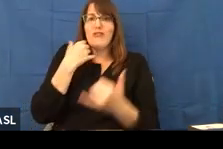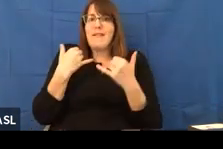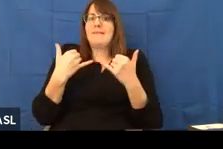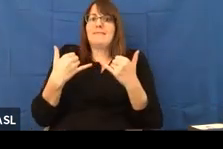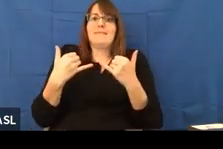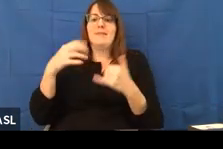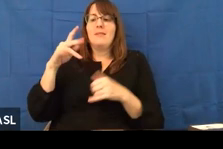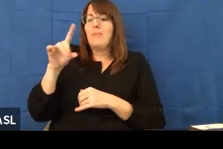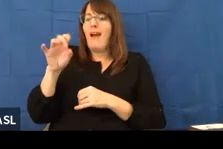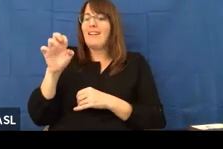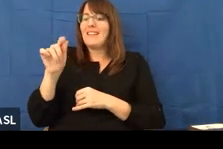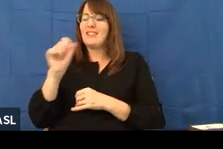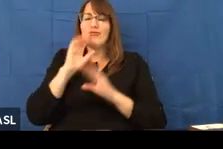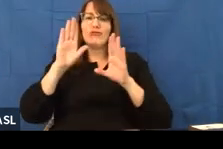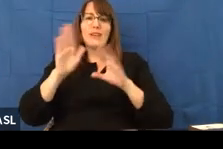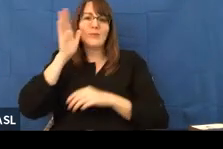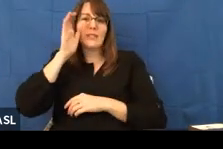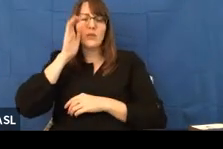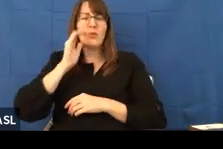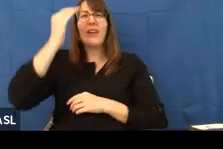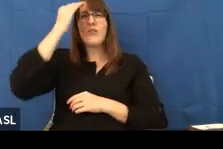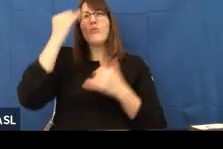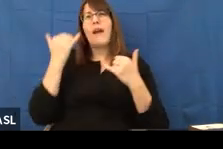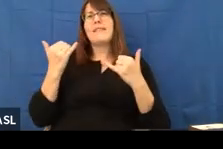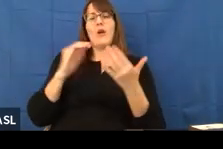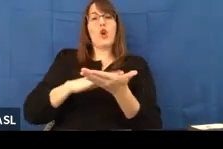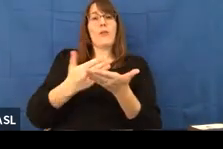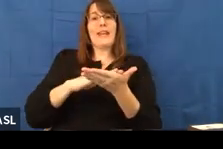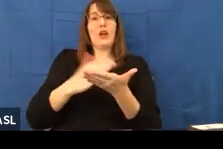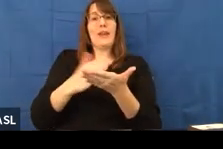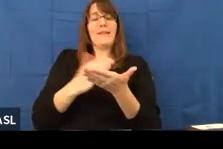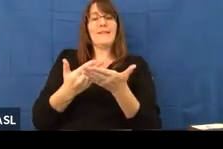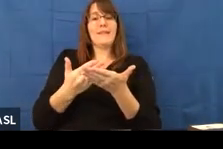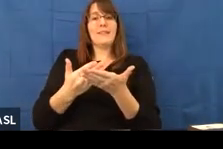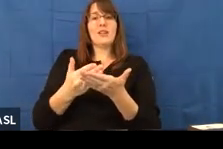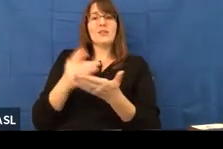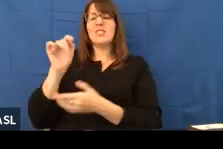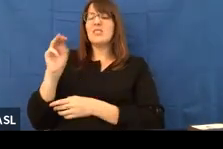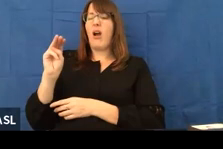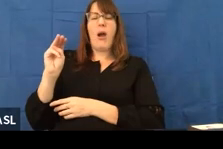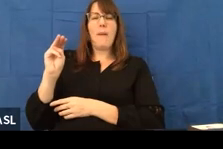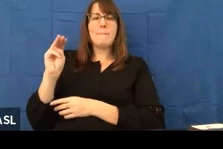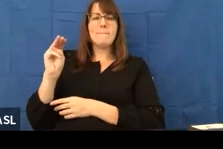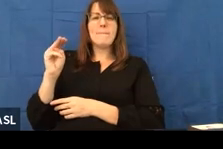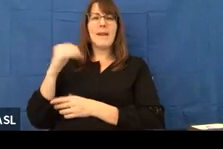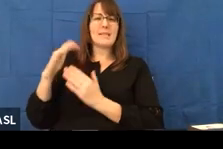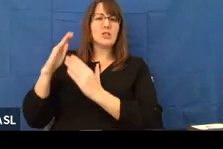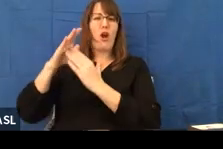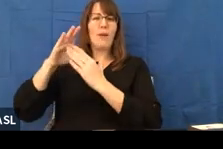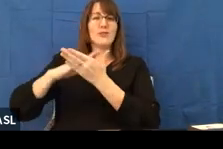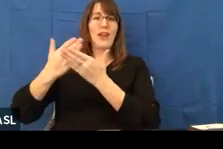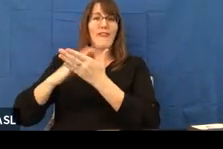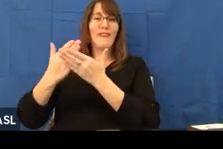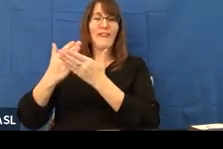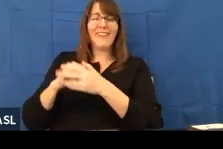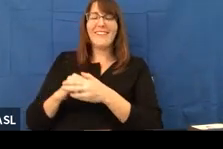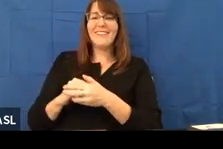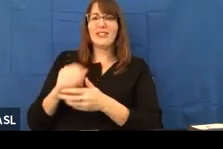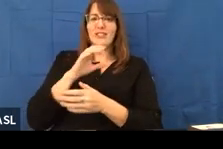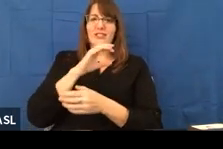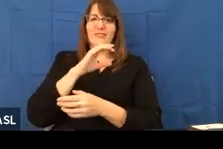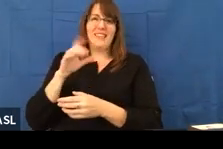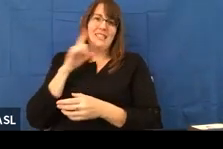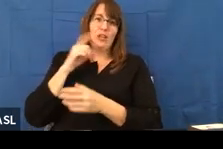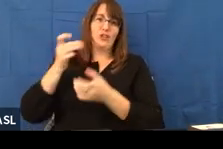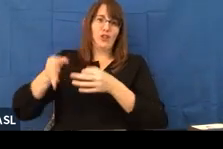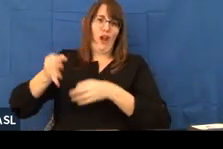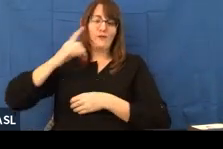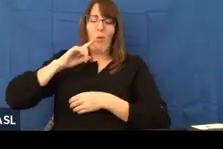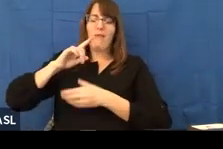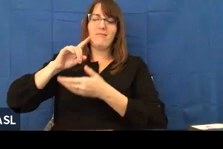Jewyl Alderson Clarke, SDCOE: For instance, in culinary I know right now there's a podcast by Tom Colicchio I am a top chef fan and so totally give them to the judges but he's really interested in the restaurant industry and advocate.